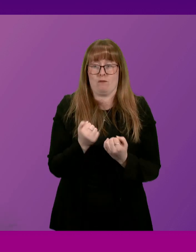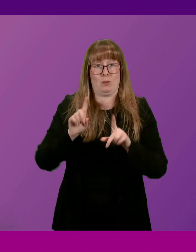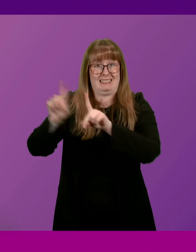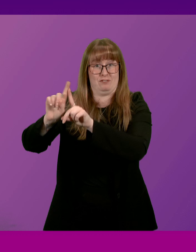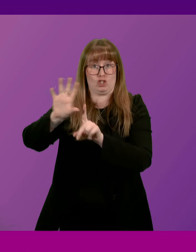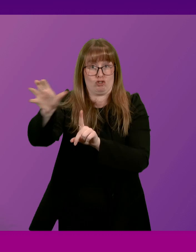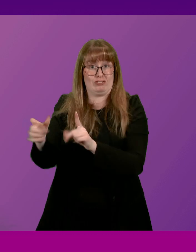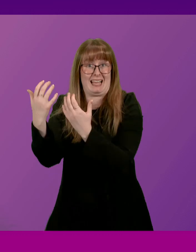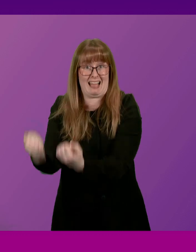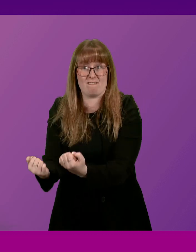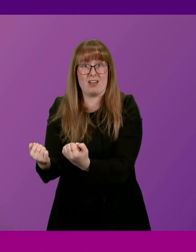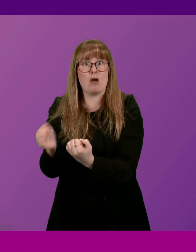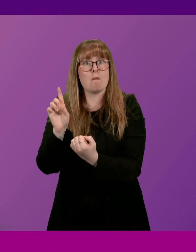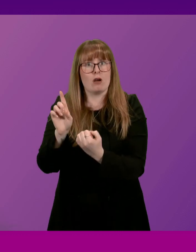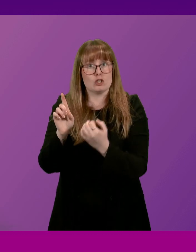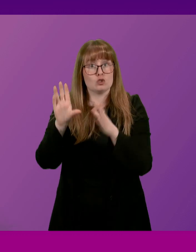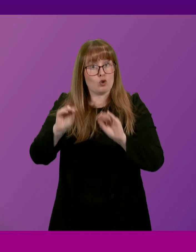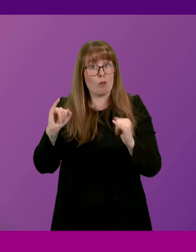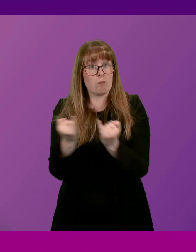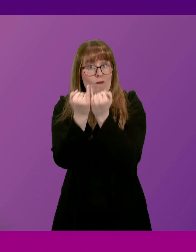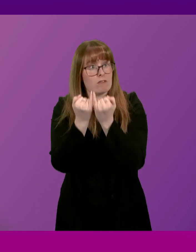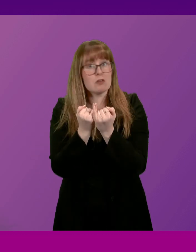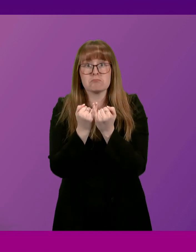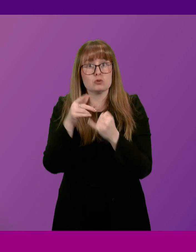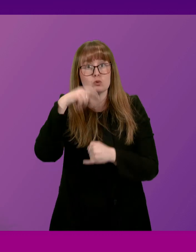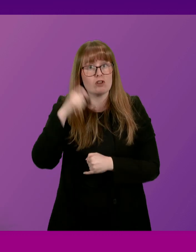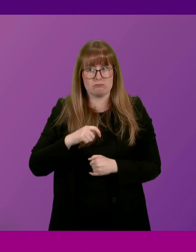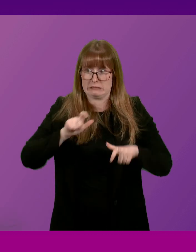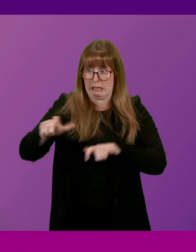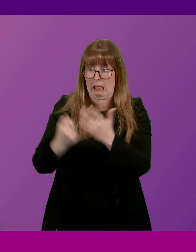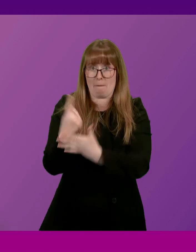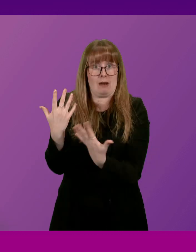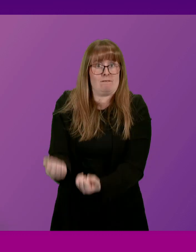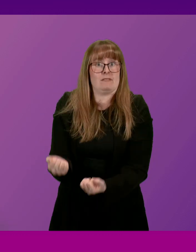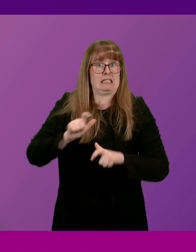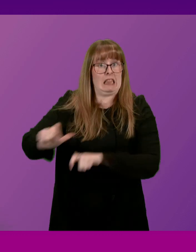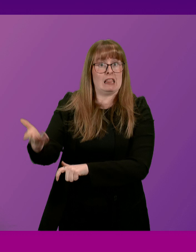but that has not stopped the conflict that is taking place in Ukraine at this very moment.